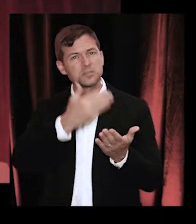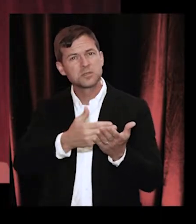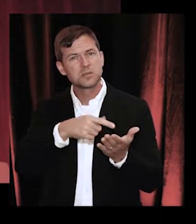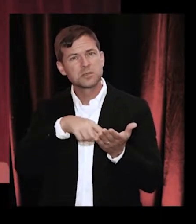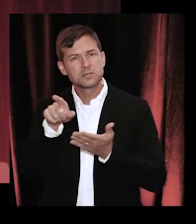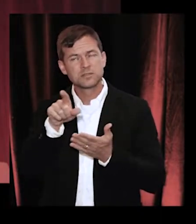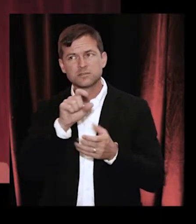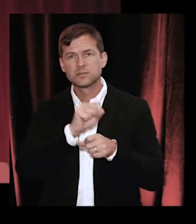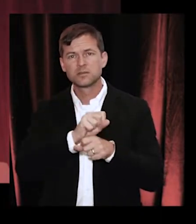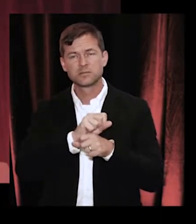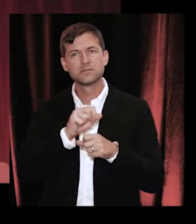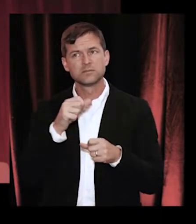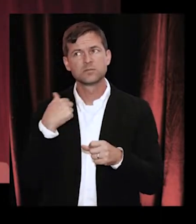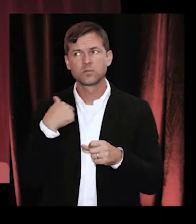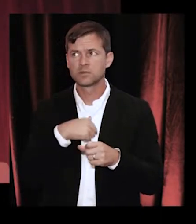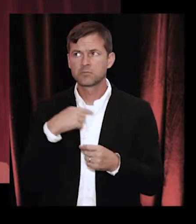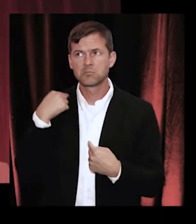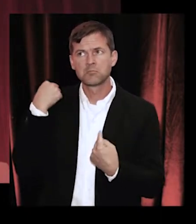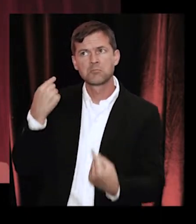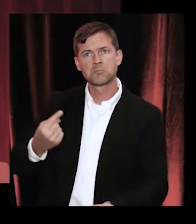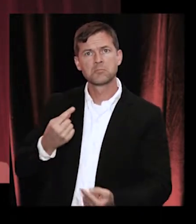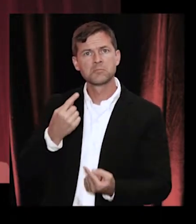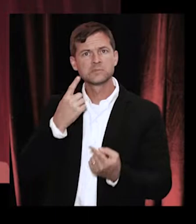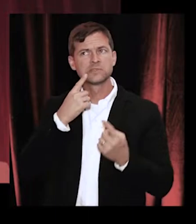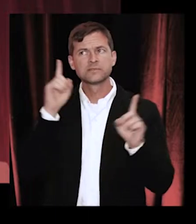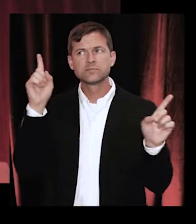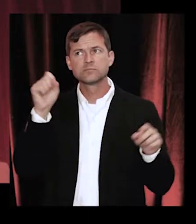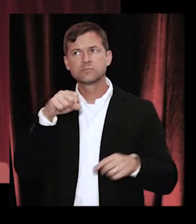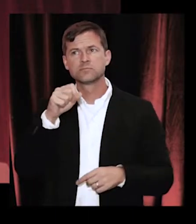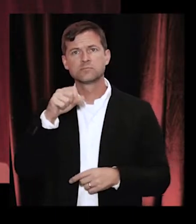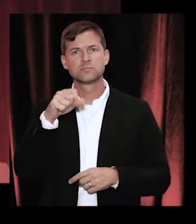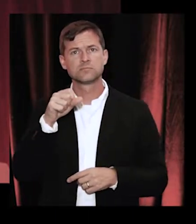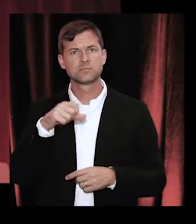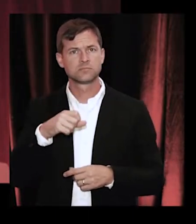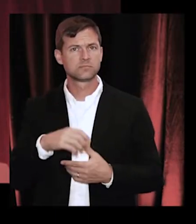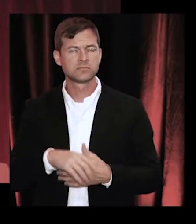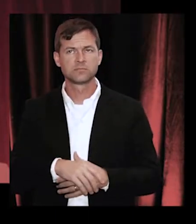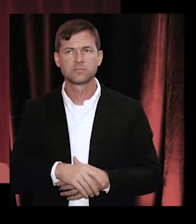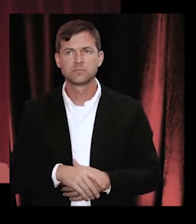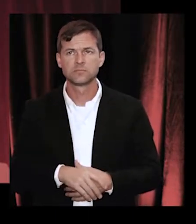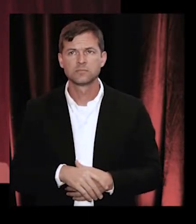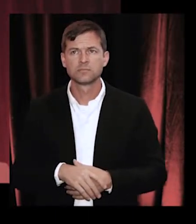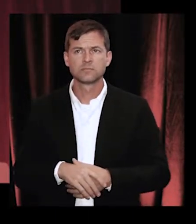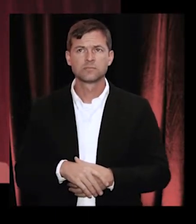I'd say we've been incredibly successful in that arena as well.